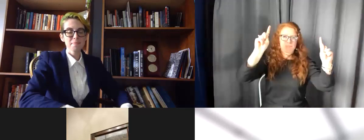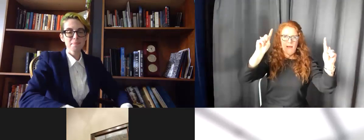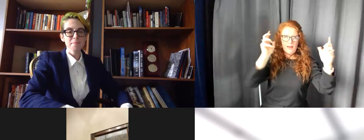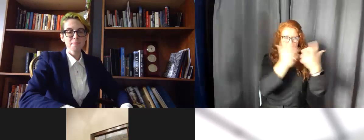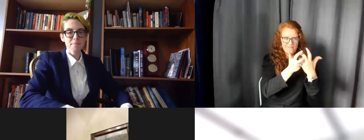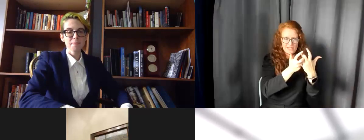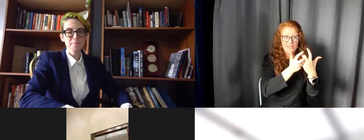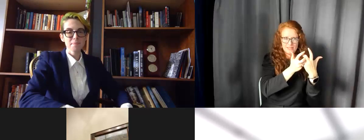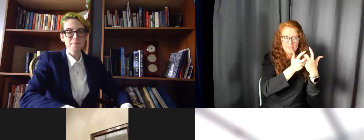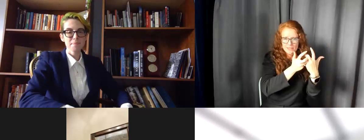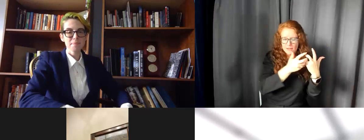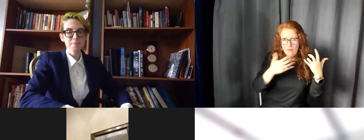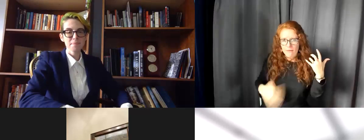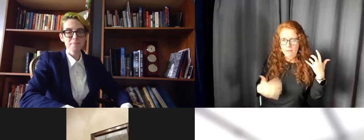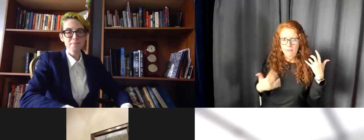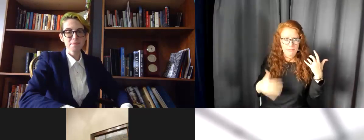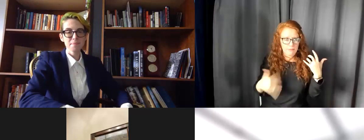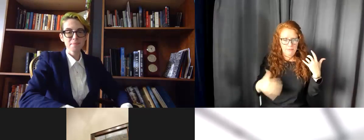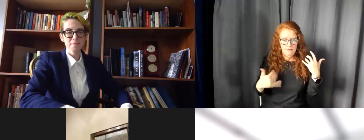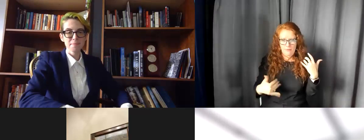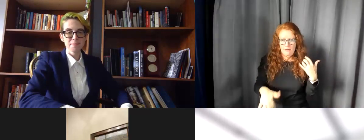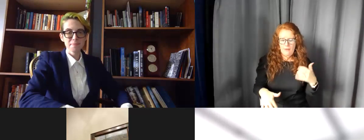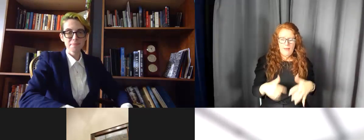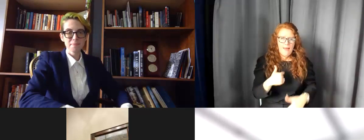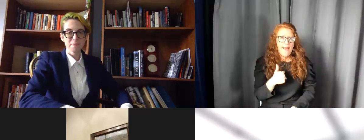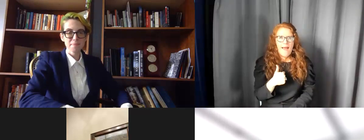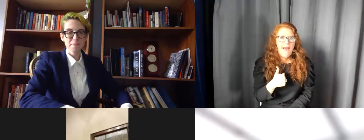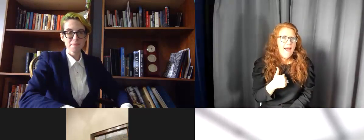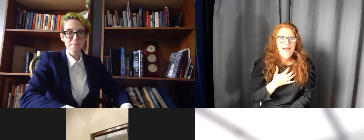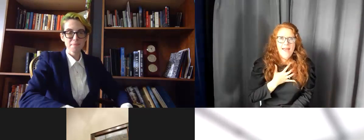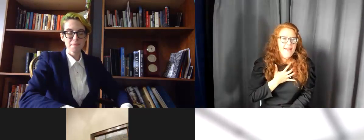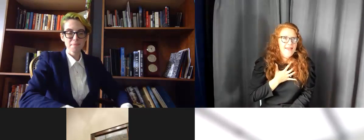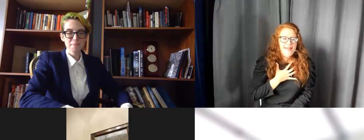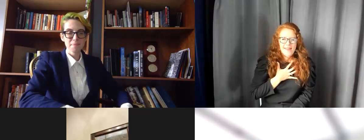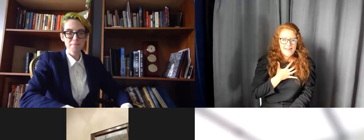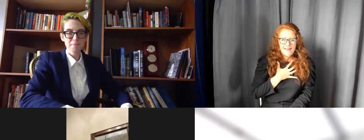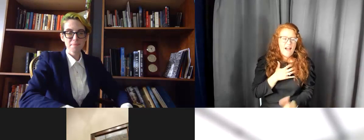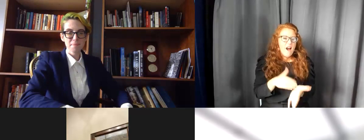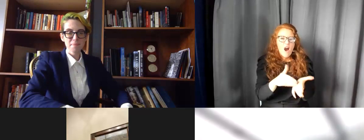Jordan Radford: I I work frequently. Jordan Radford: go back to